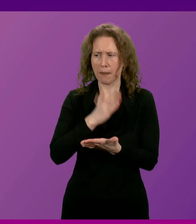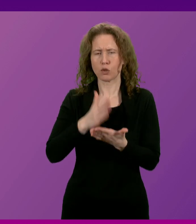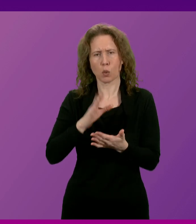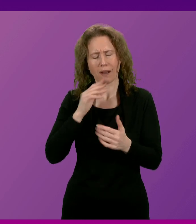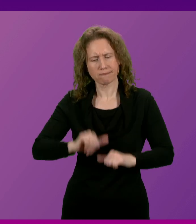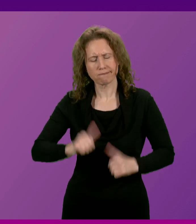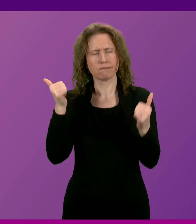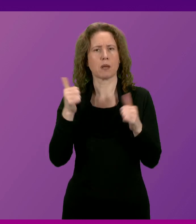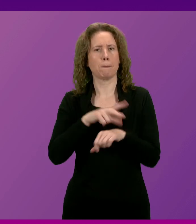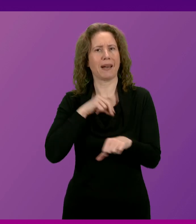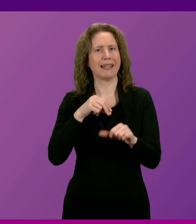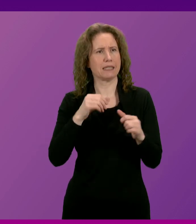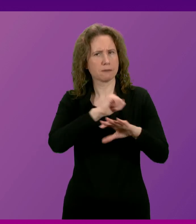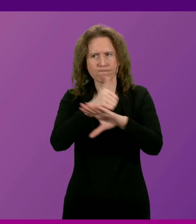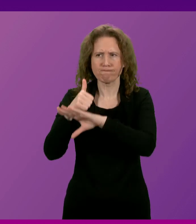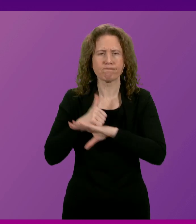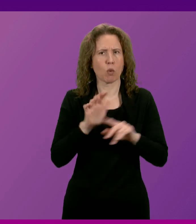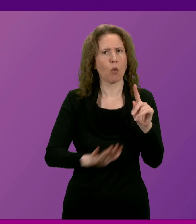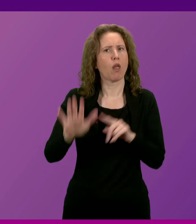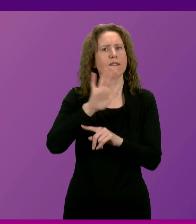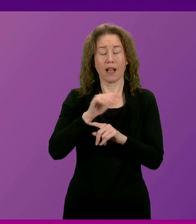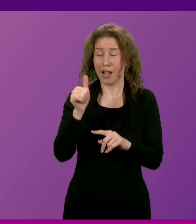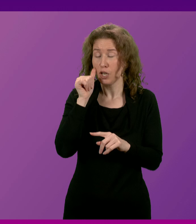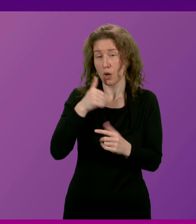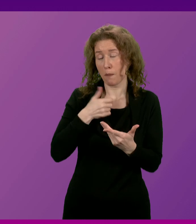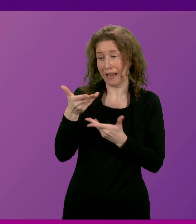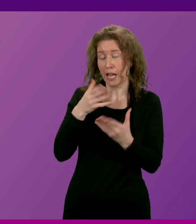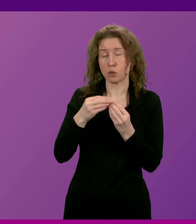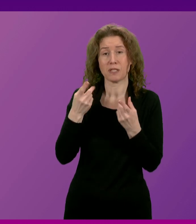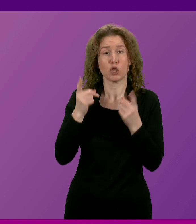policing models in the country. I know from my engagement with the chief constable that